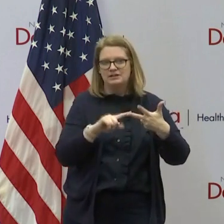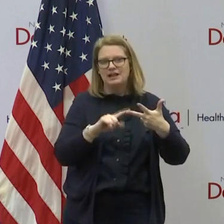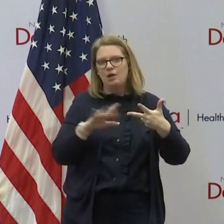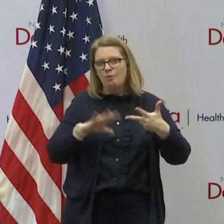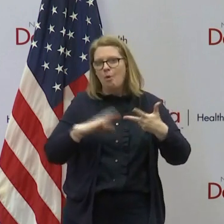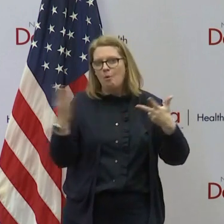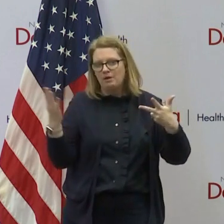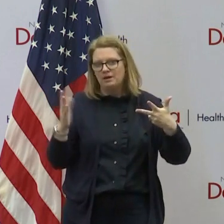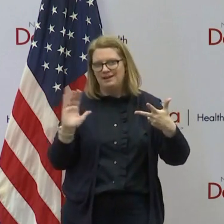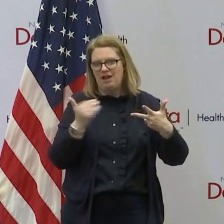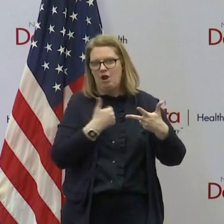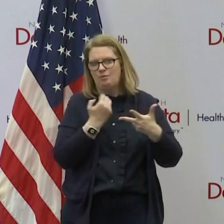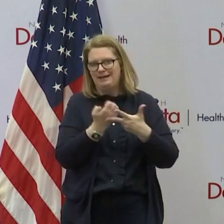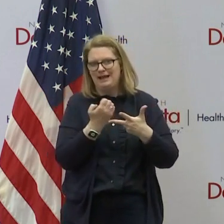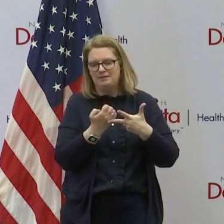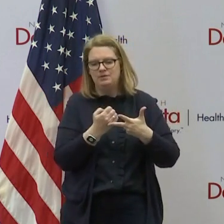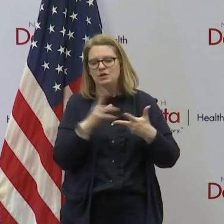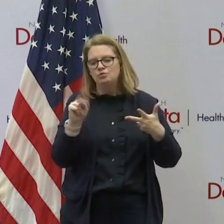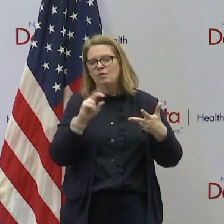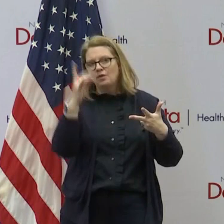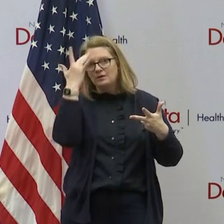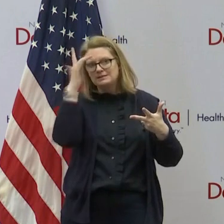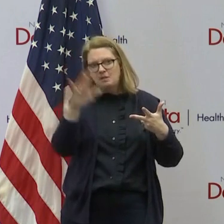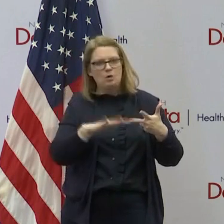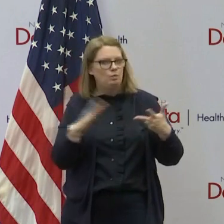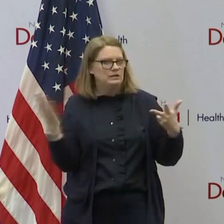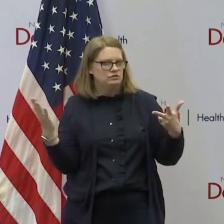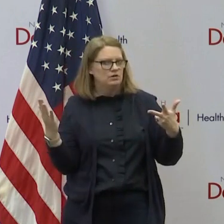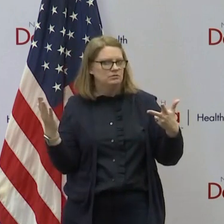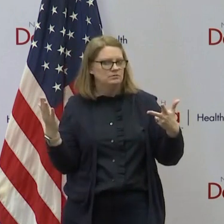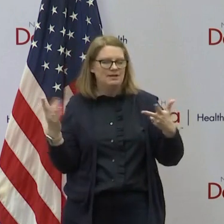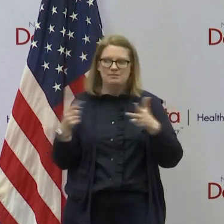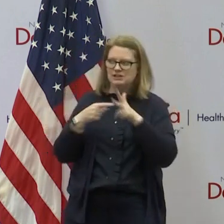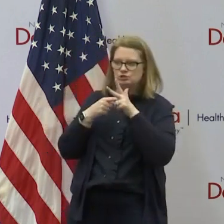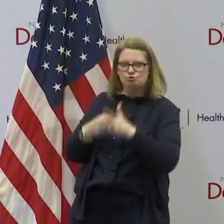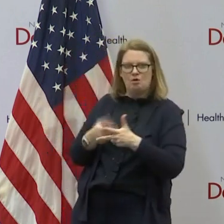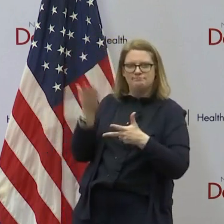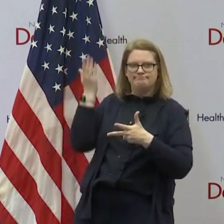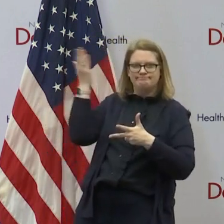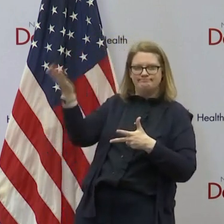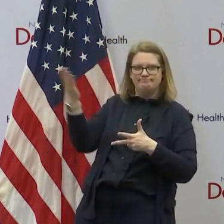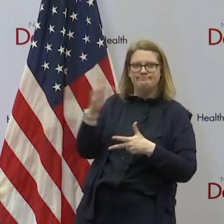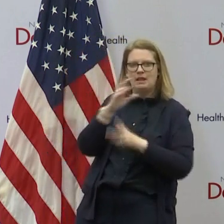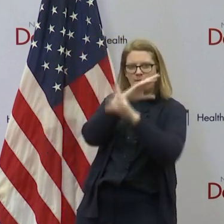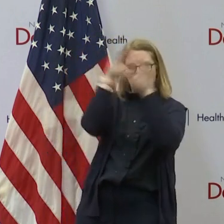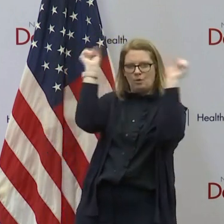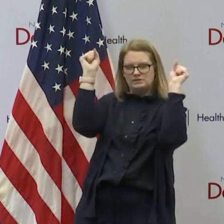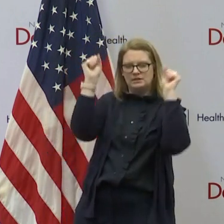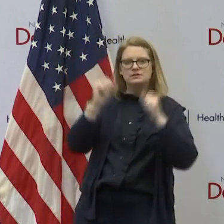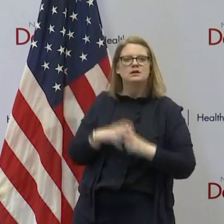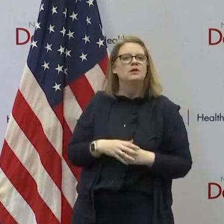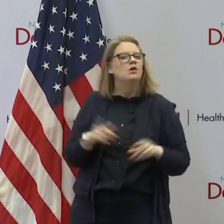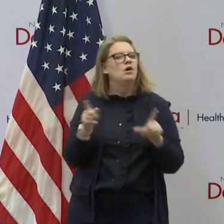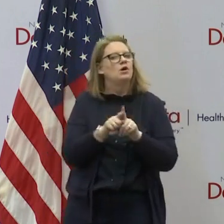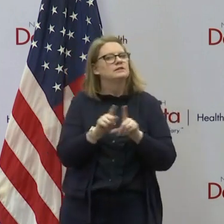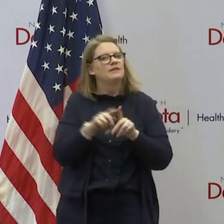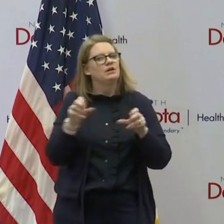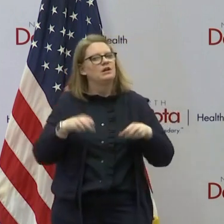OF NORTH DAKOTANS TO BE AMONG THE NATION'S LEADERS IN TERMS OF TESTING, CONTACT TRACING AND